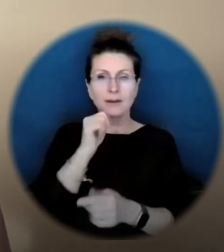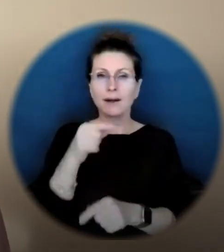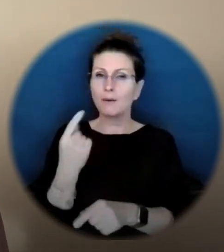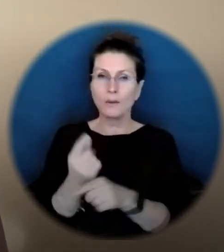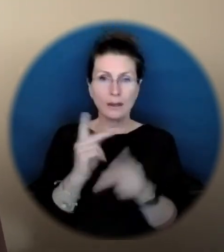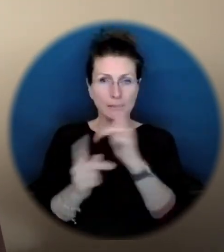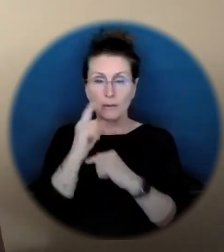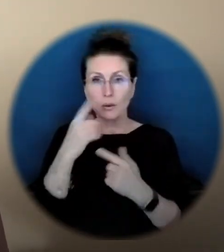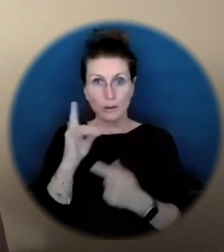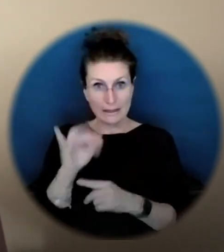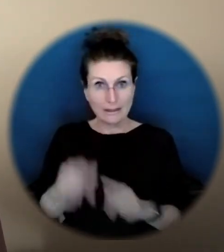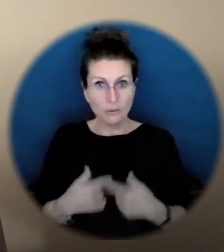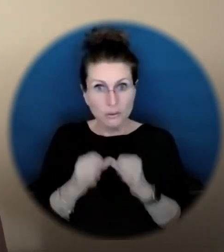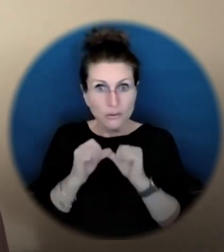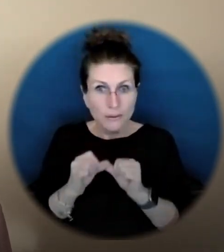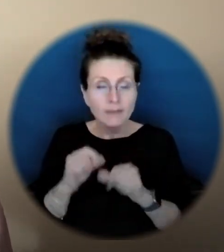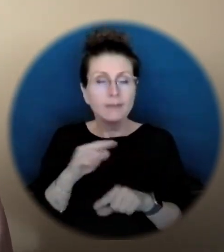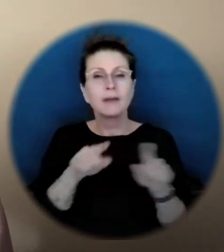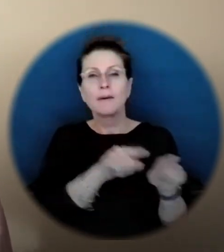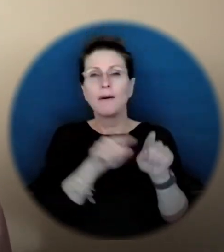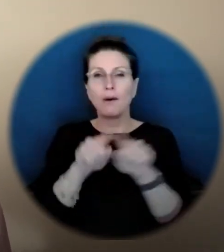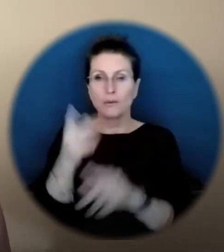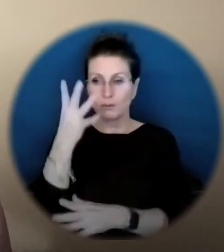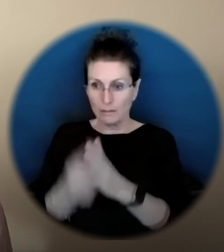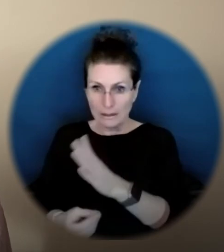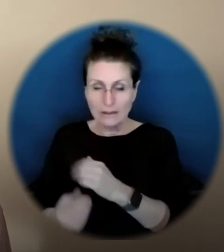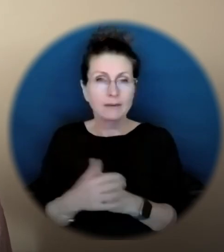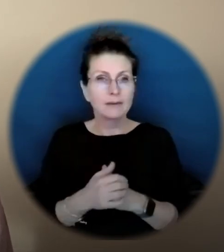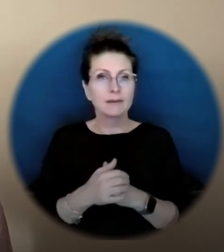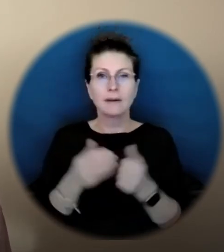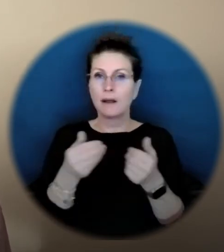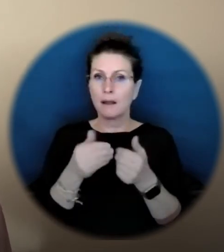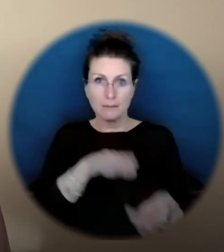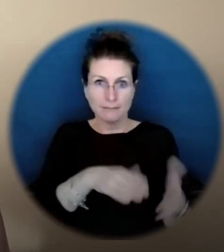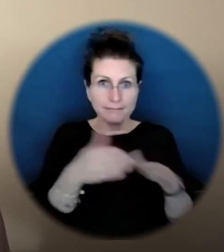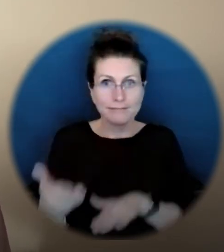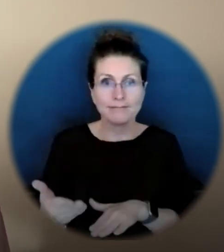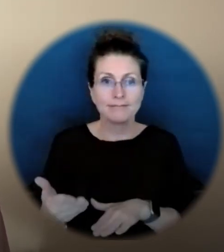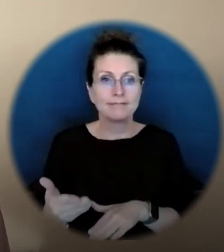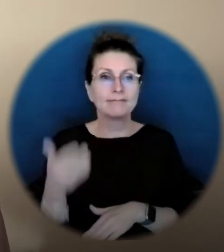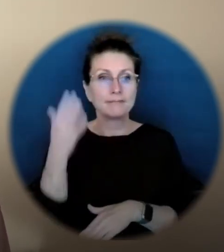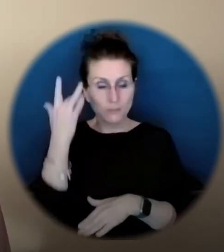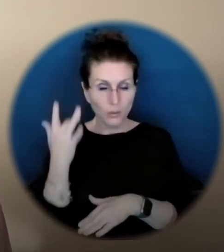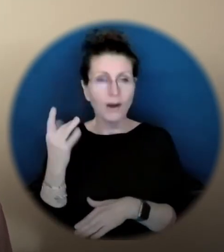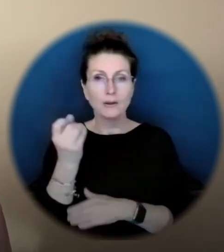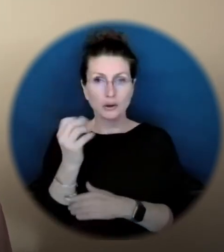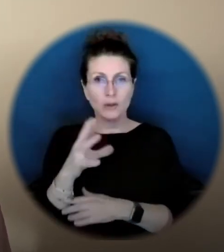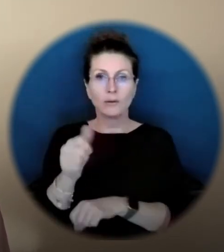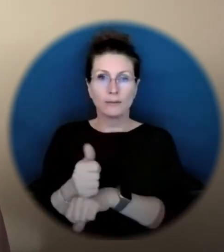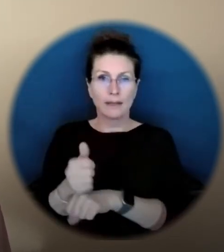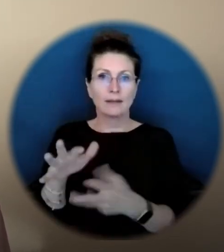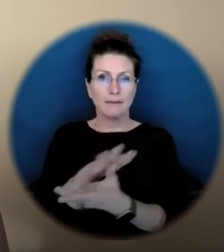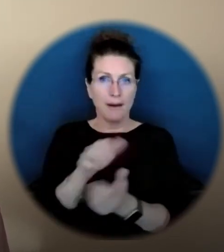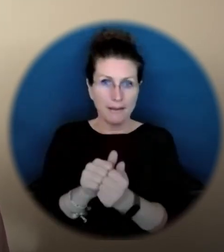those who have survived, but those who have gone missing or lost their lives due to gender-based violence.